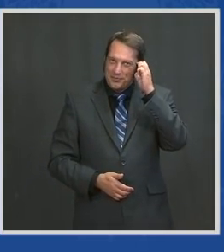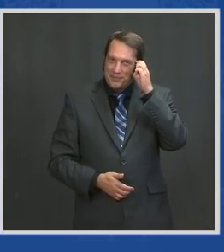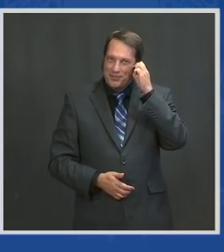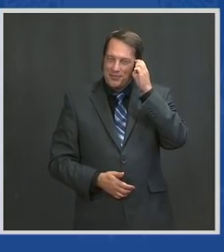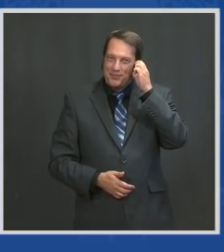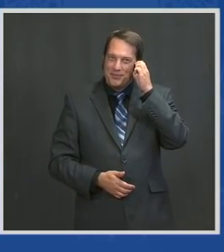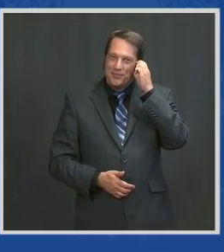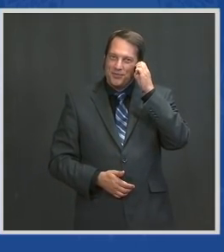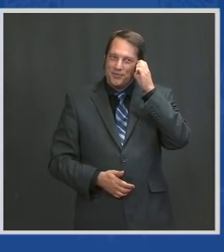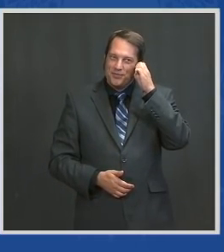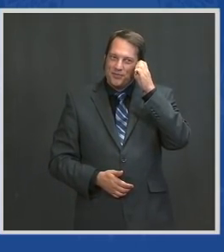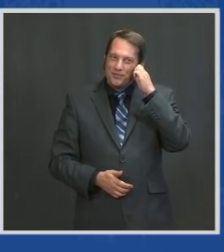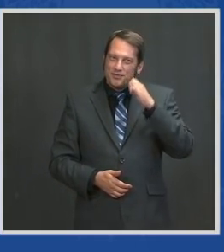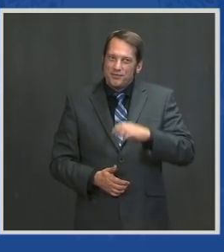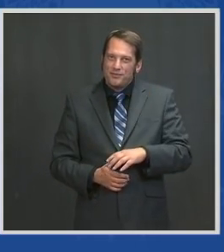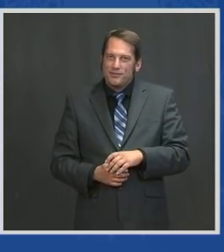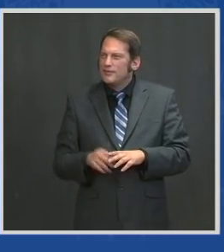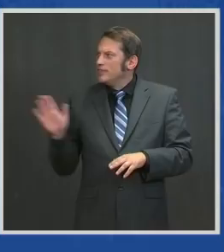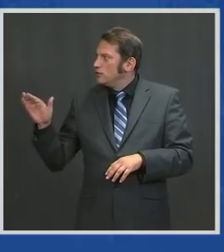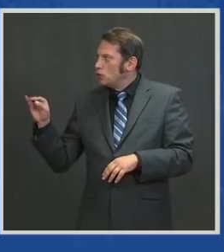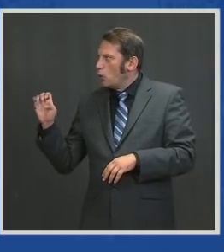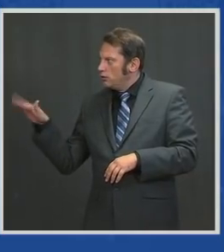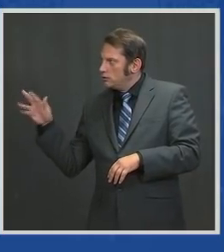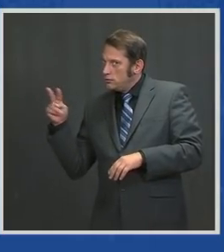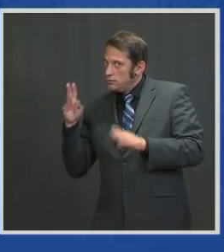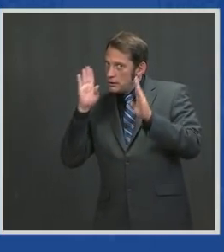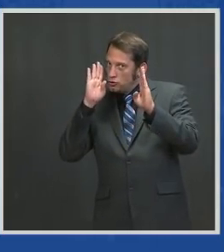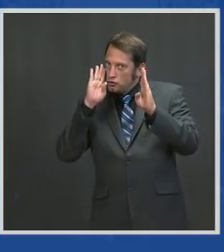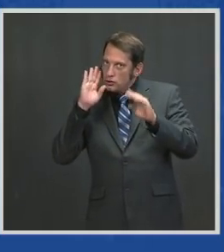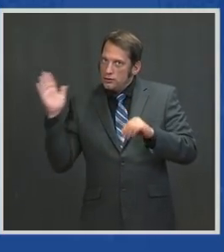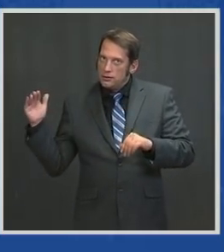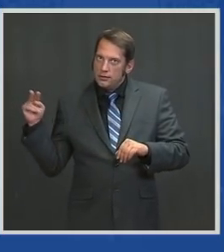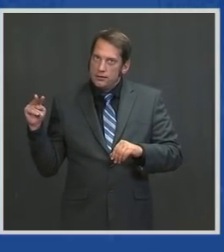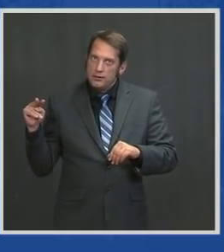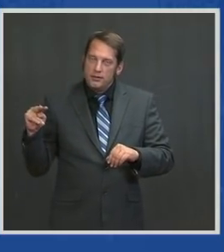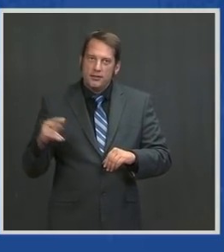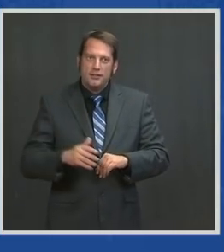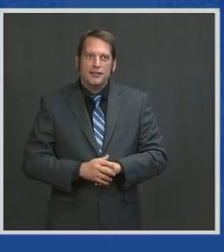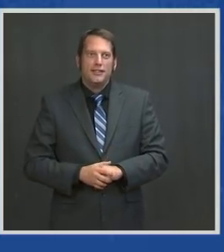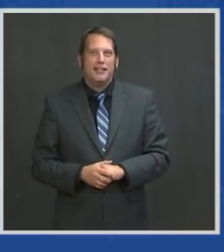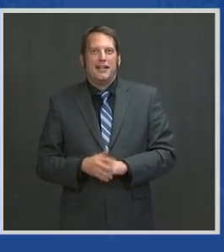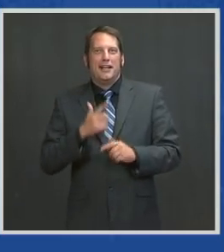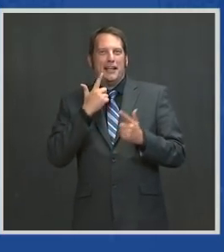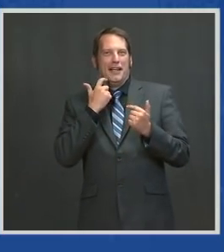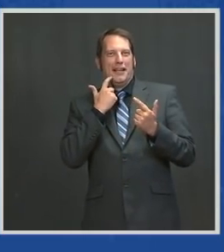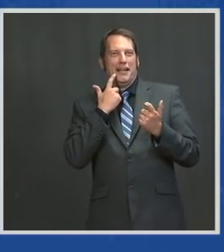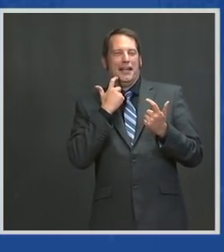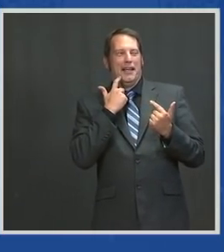Joe, pay attention.